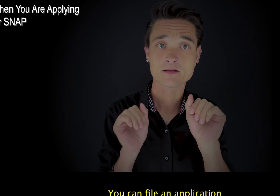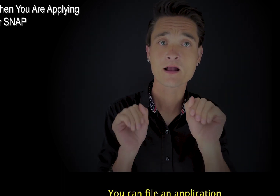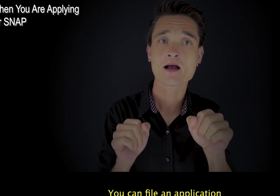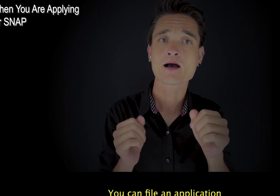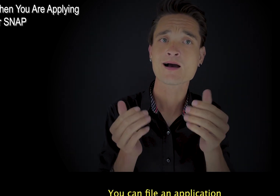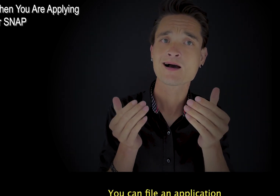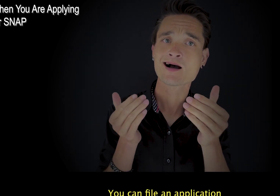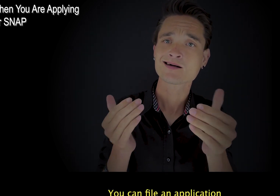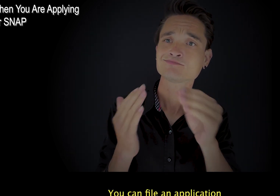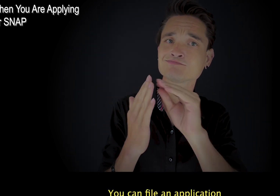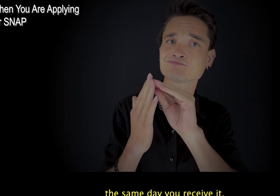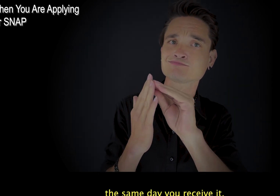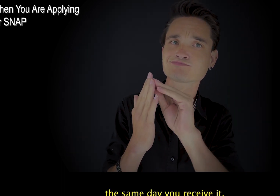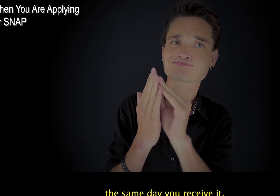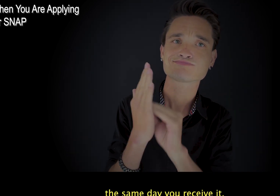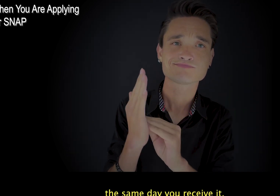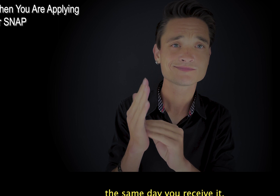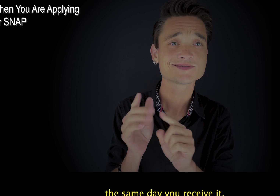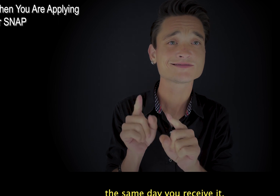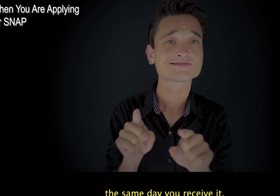You can file an application the same day you receive it.